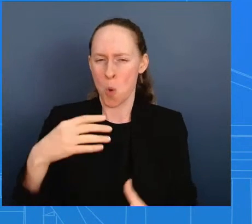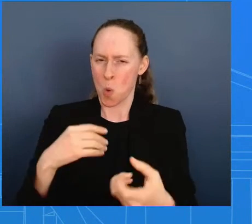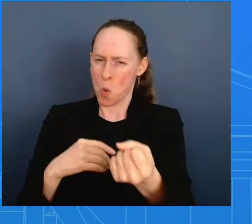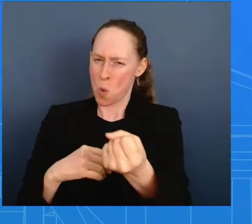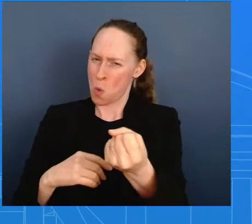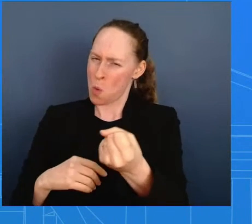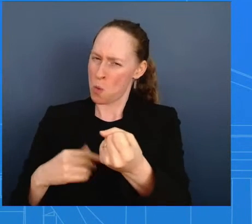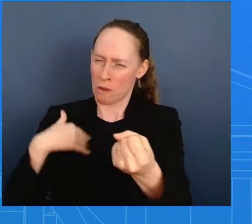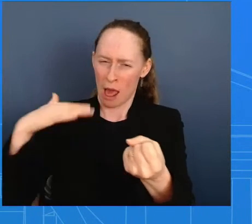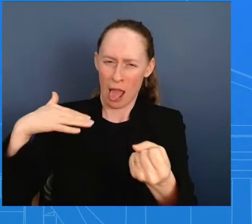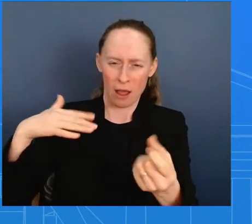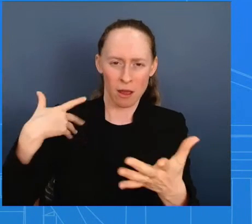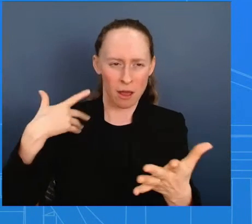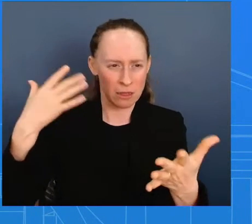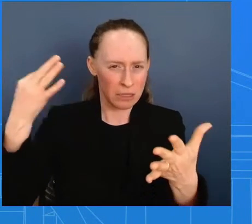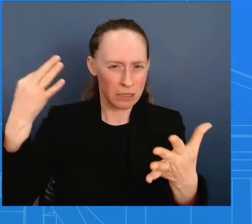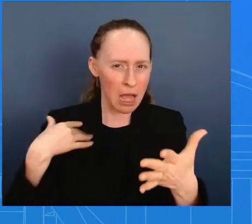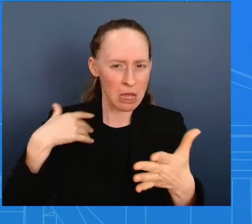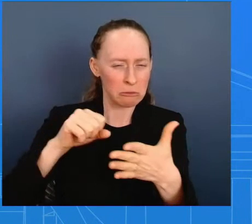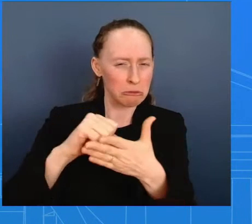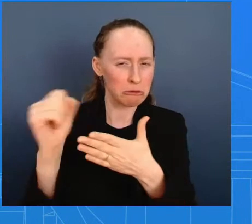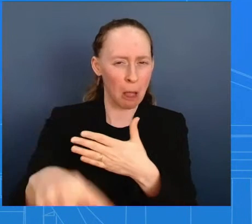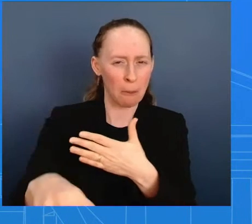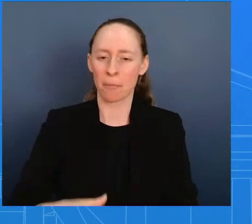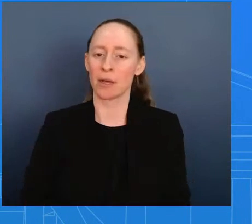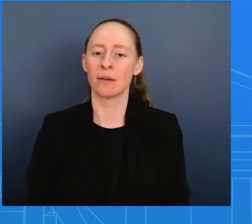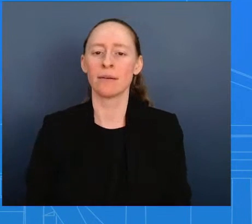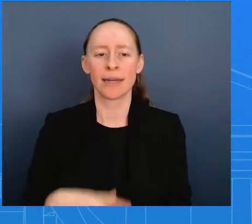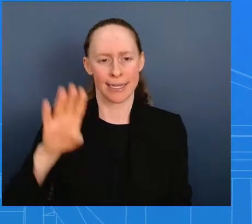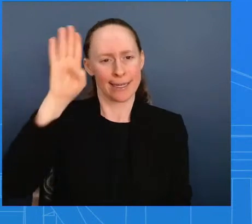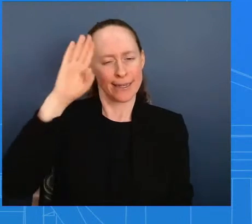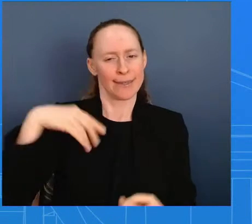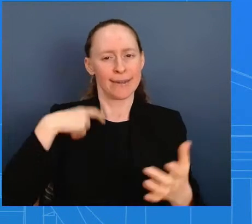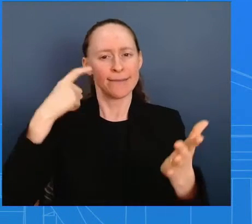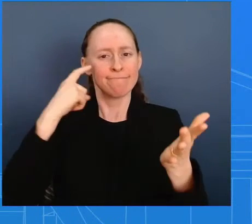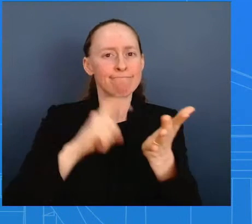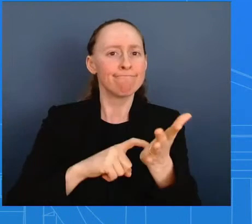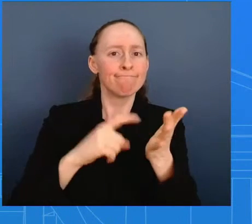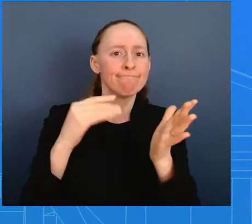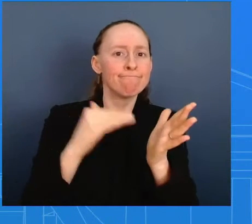about unfair practices by the PRC that harm American workers and businesses,